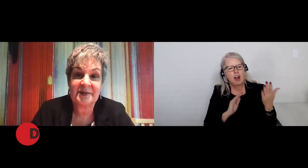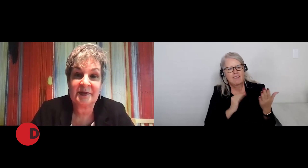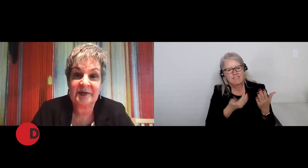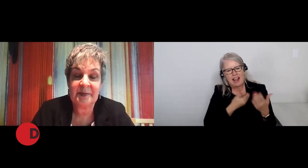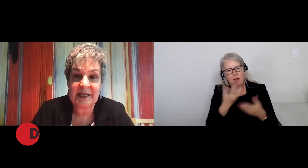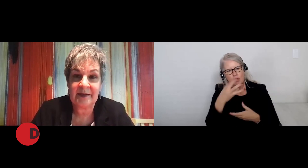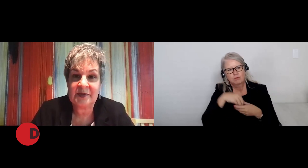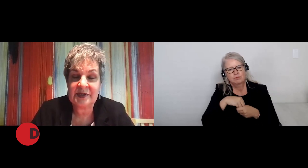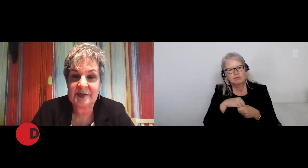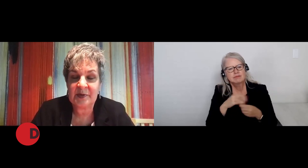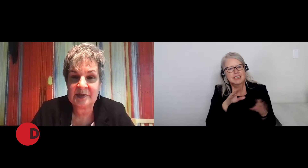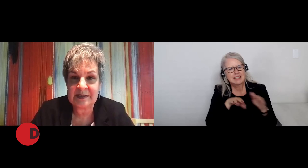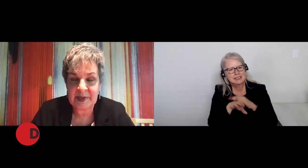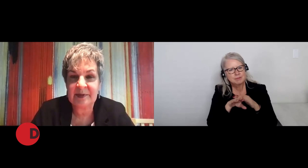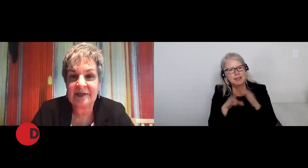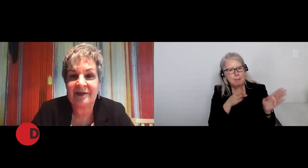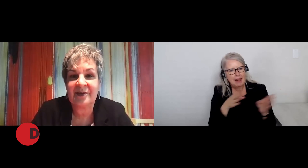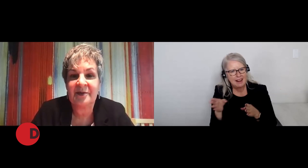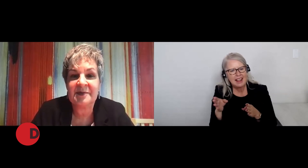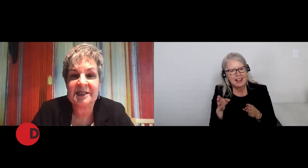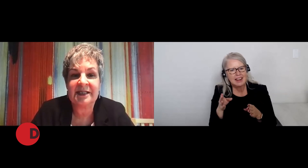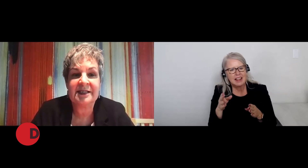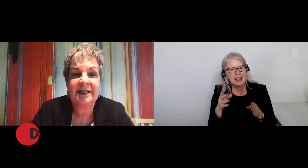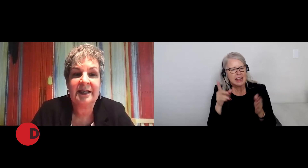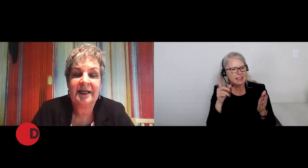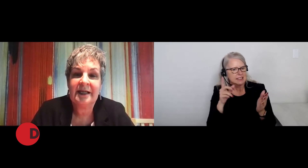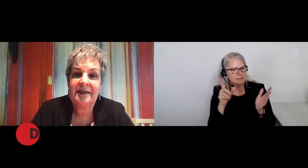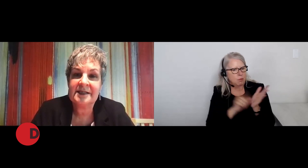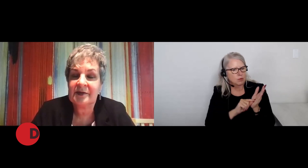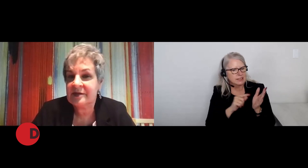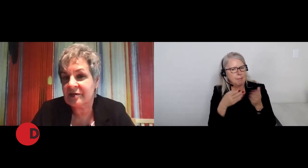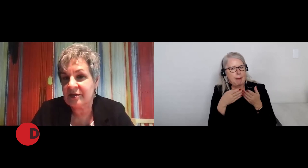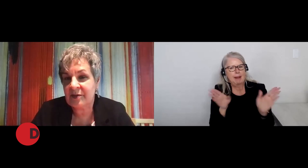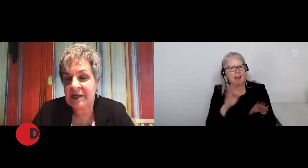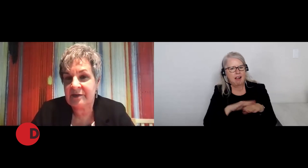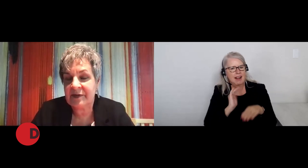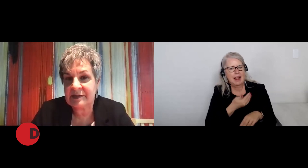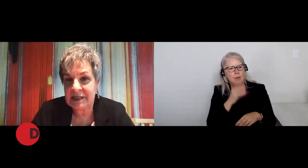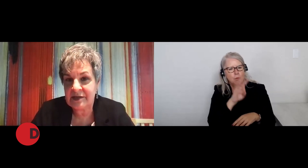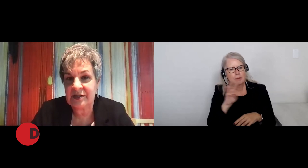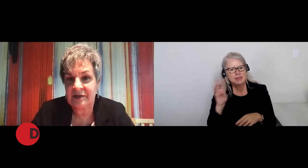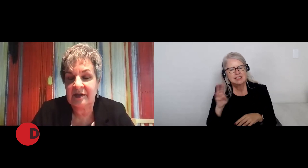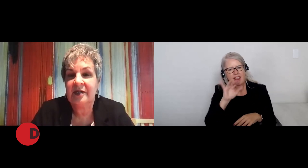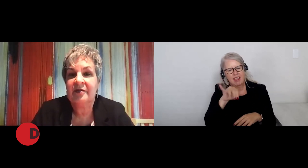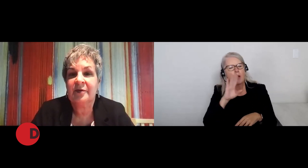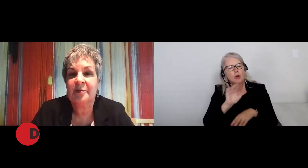our accessibility plan which is printed publicly on our website